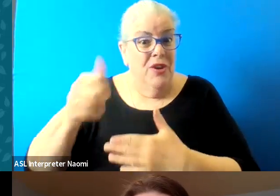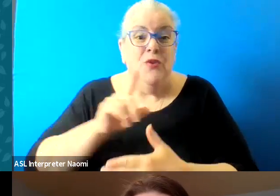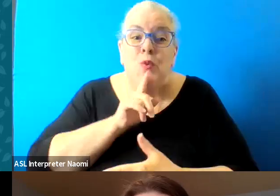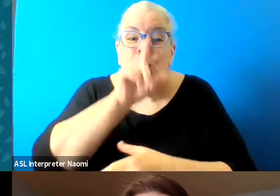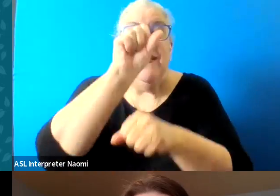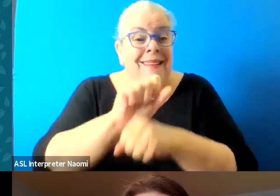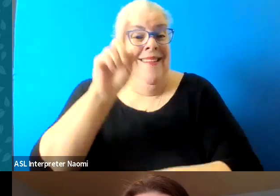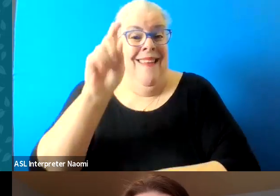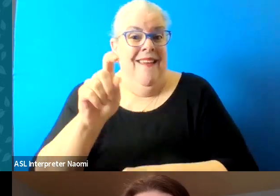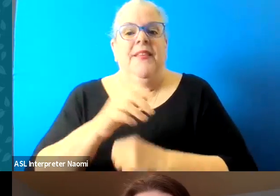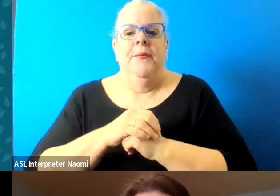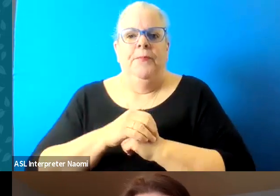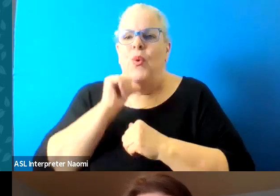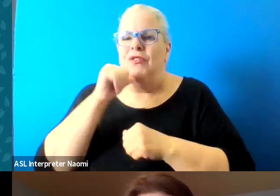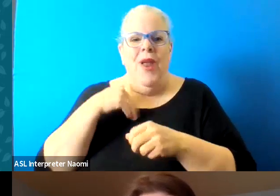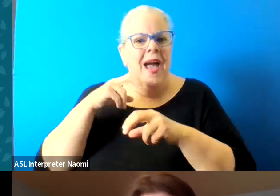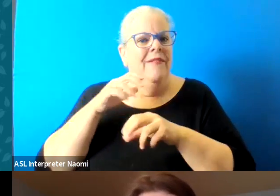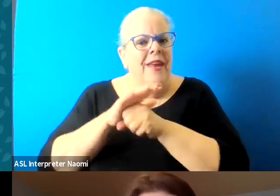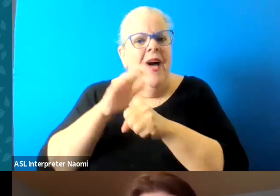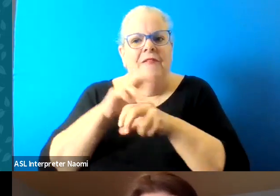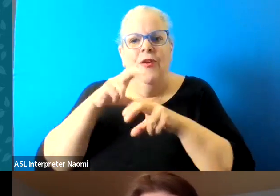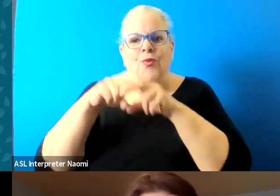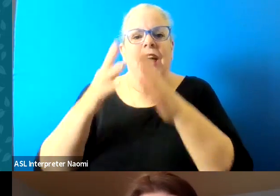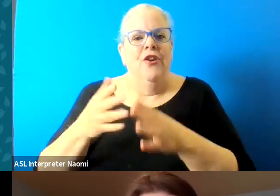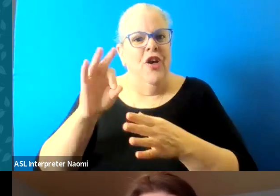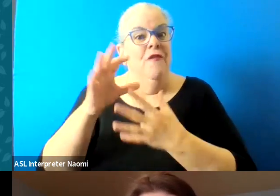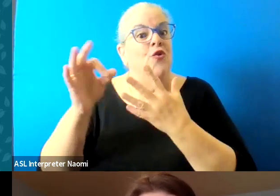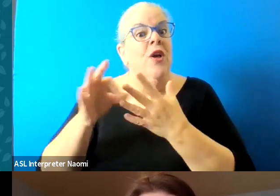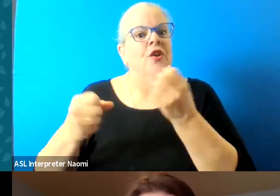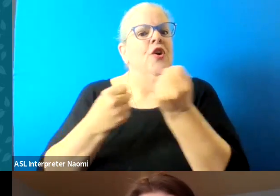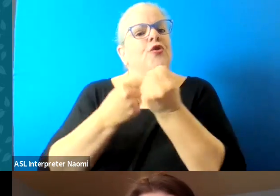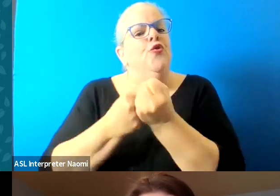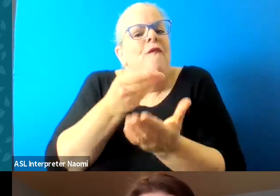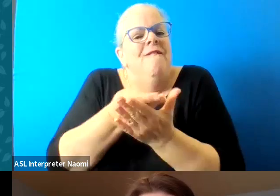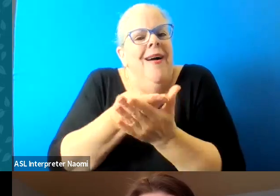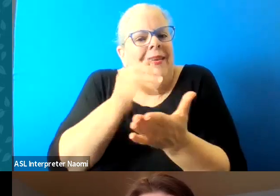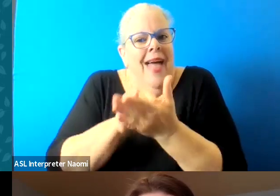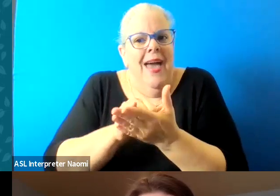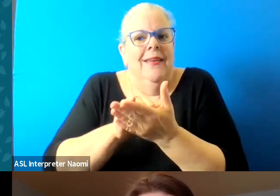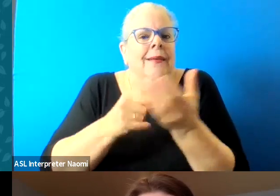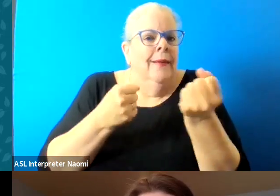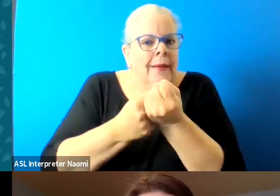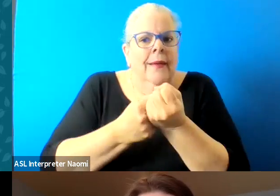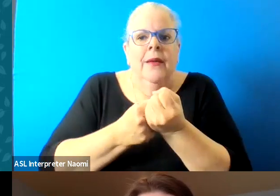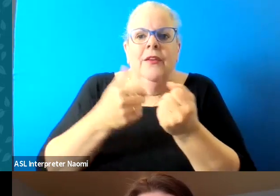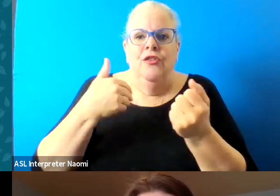And we don't have enough riders of choice to fund it, to be able to have many more stops